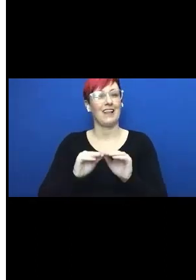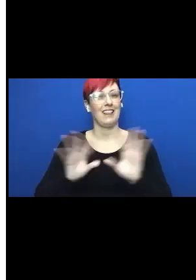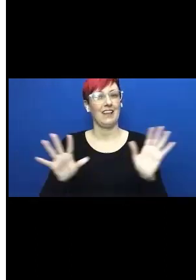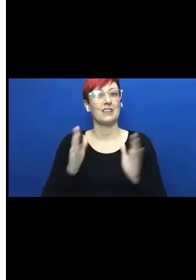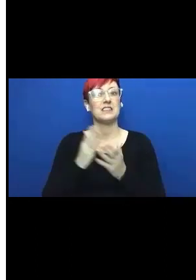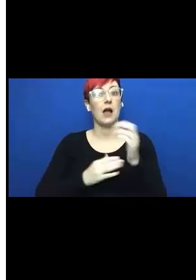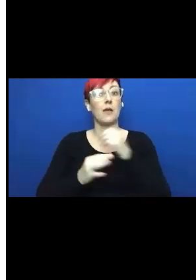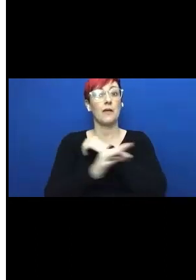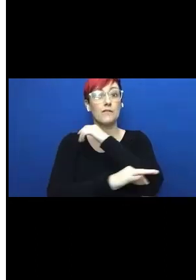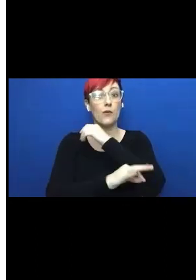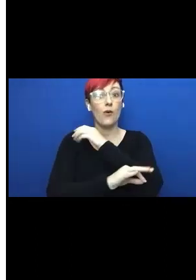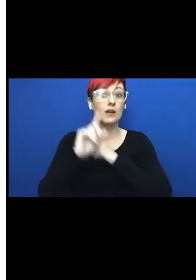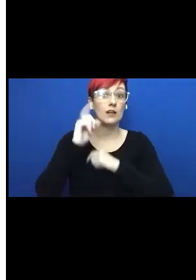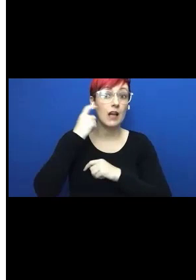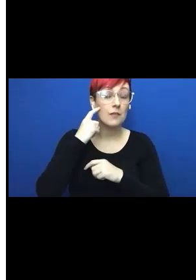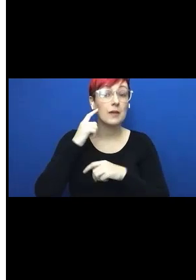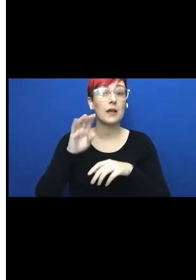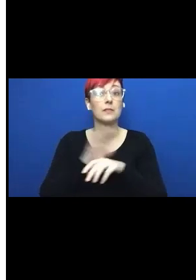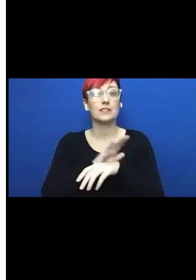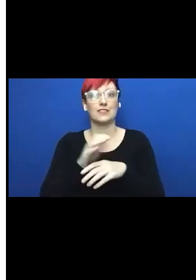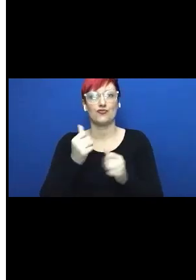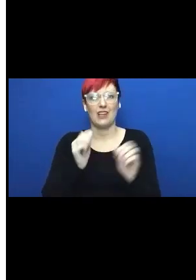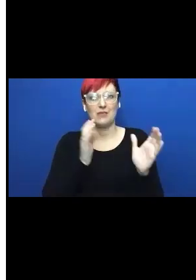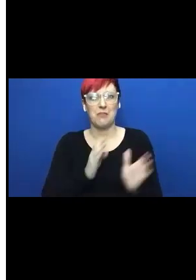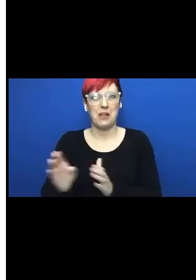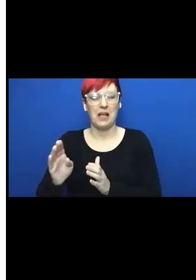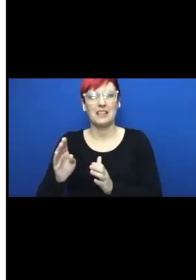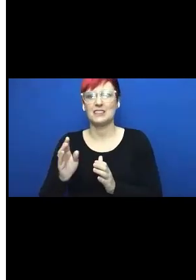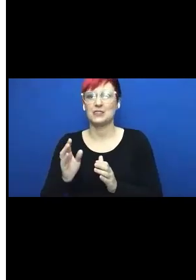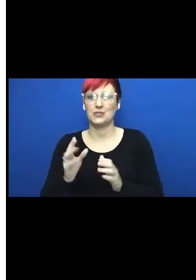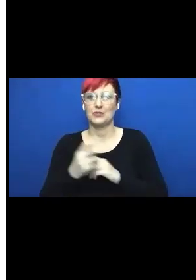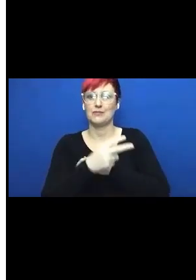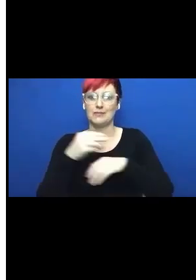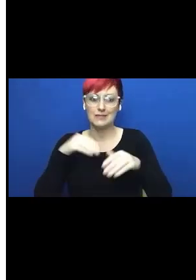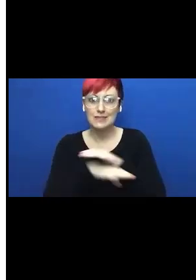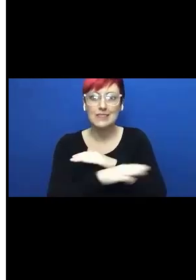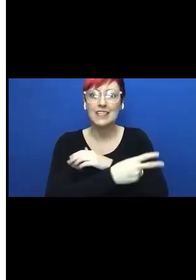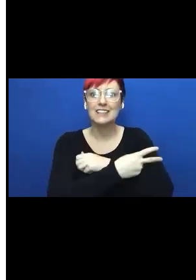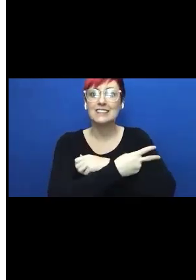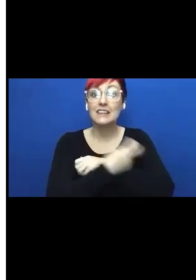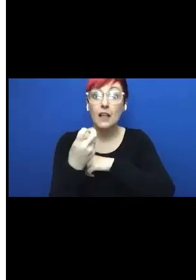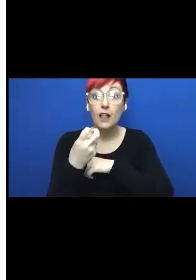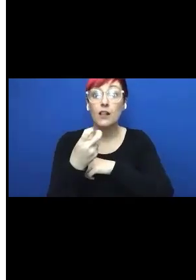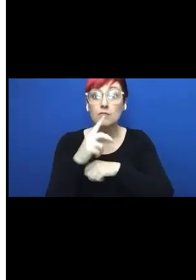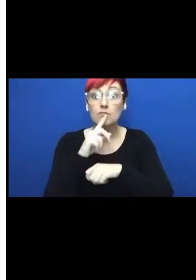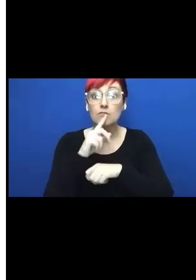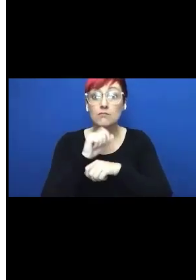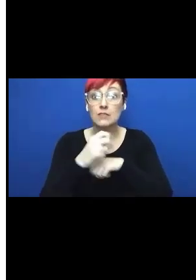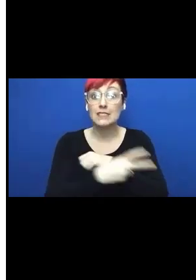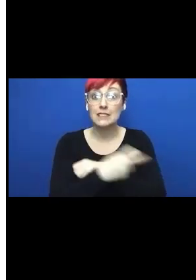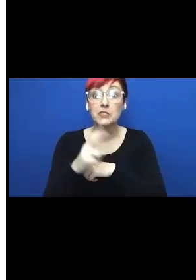and entities have devised a plan to outright steal, in some cases, US research technology,